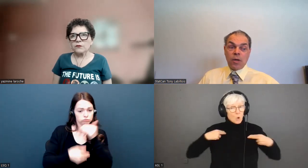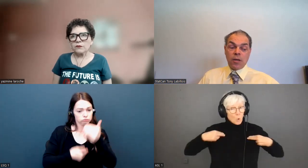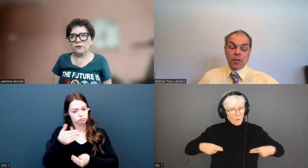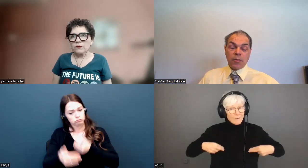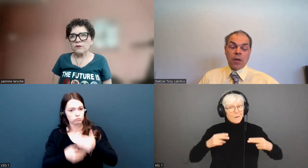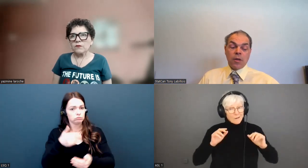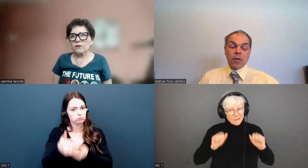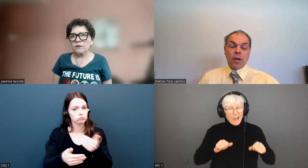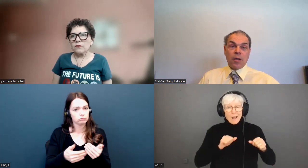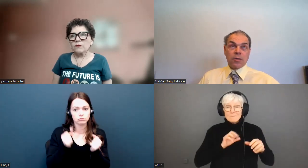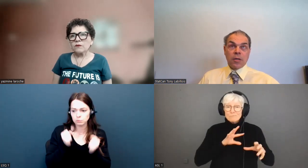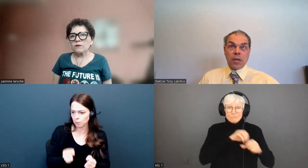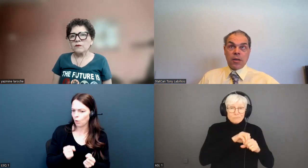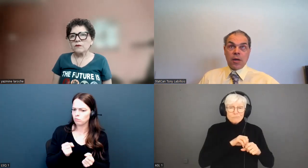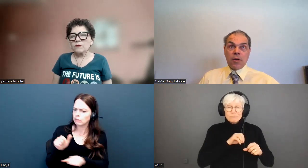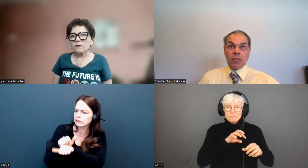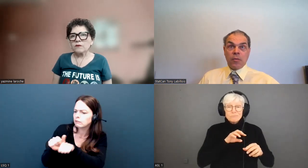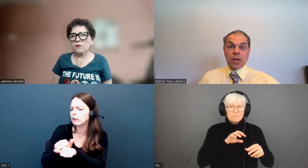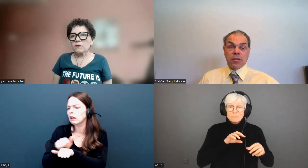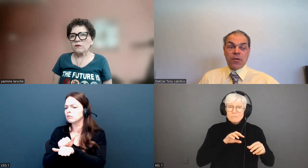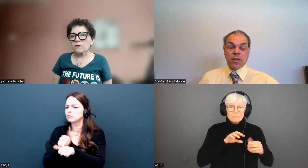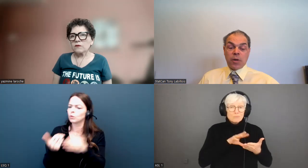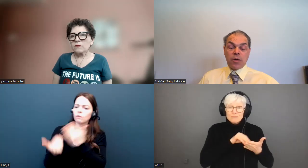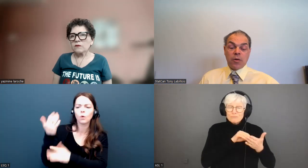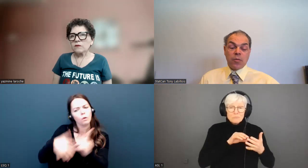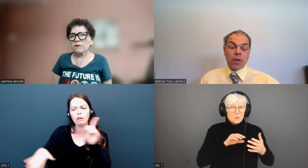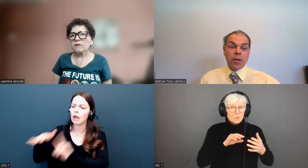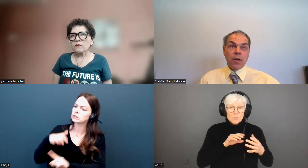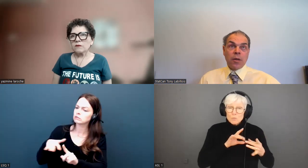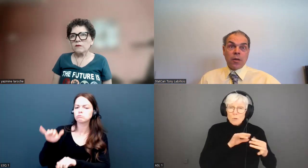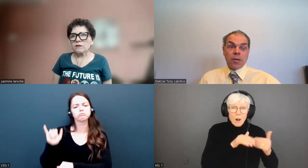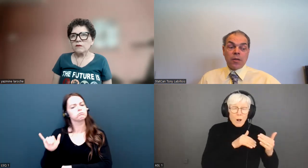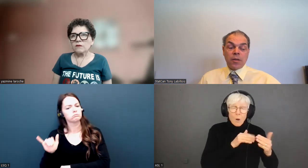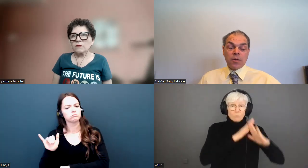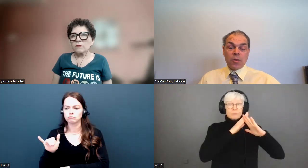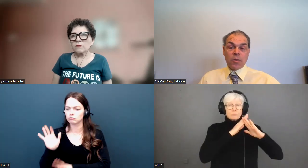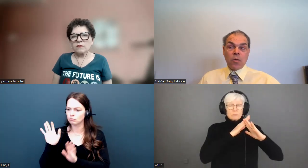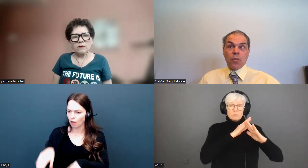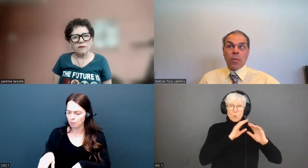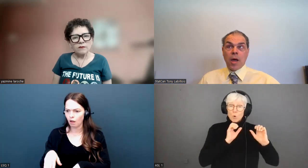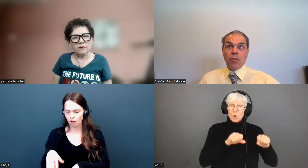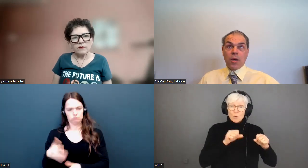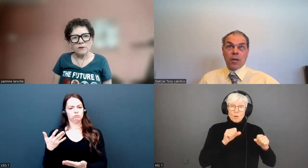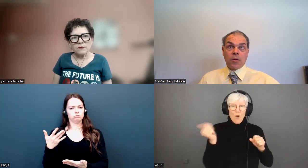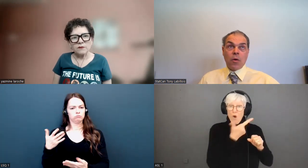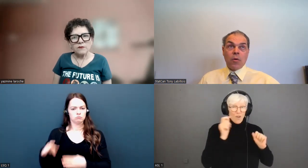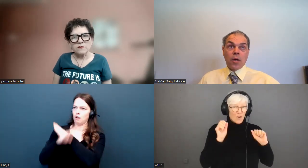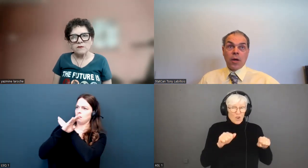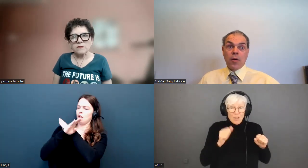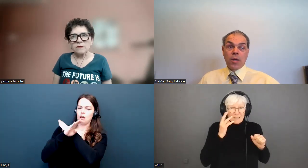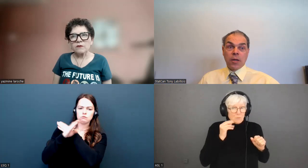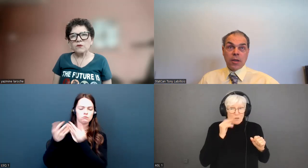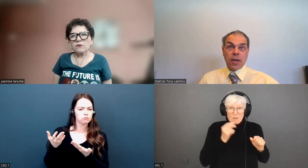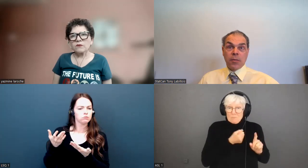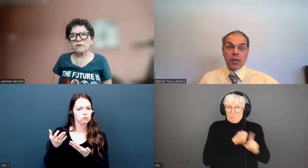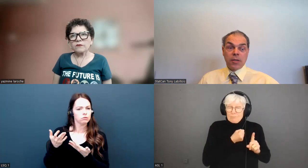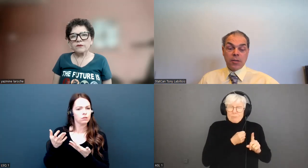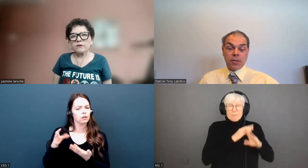will suddenly make us face a barrier but there's also how we can grow how we can gain abilities